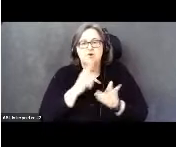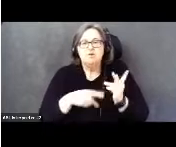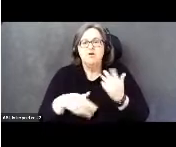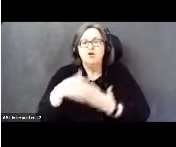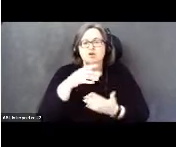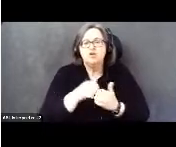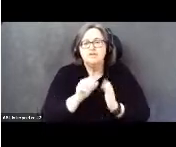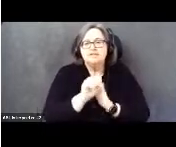police departments. We enforce